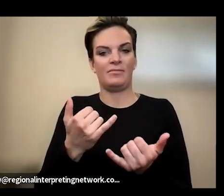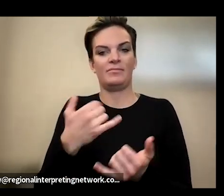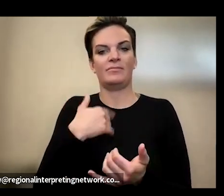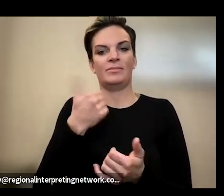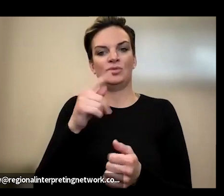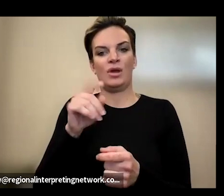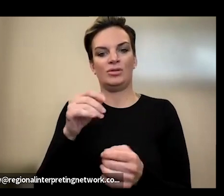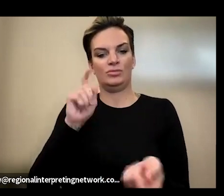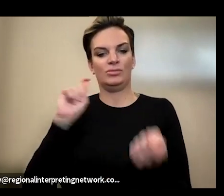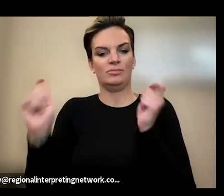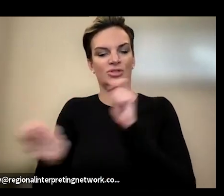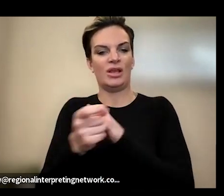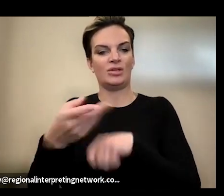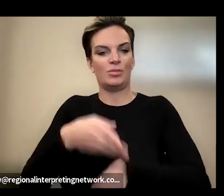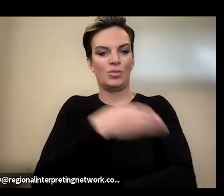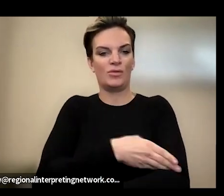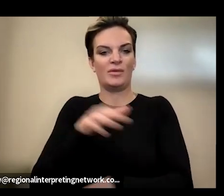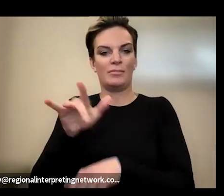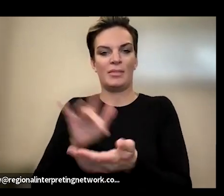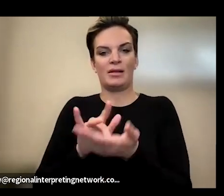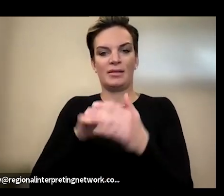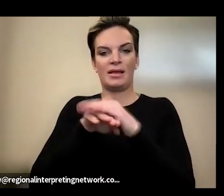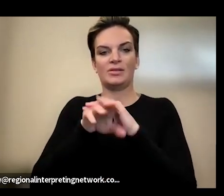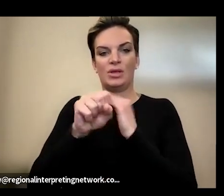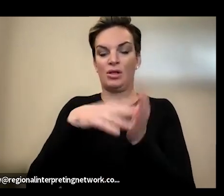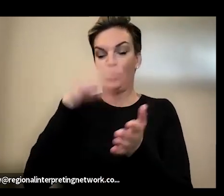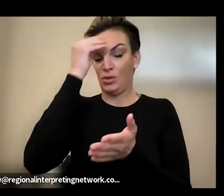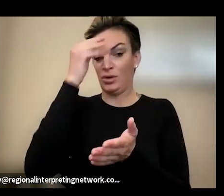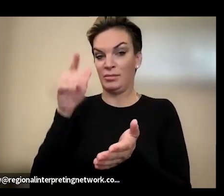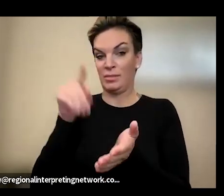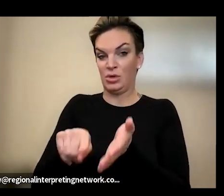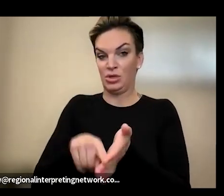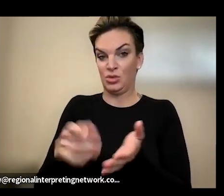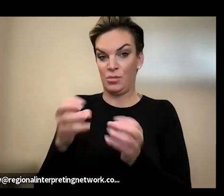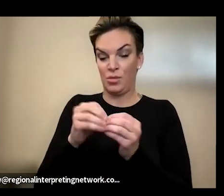community. So, you can learn more about the research currently being done at the link in the chat.